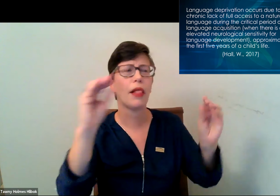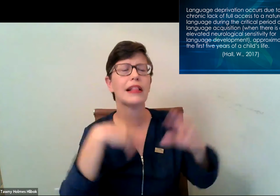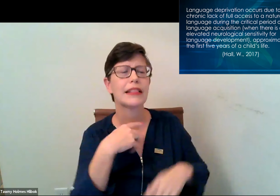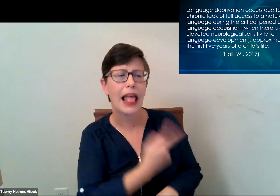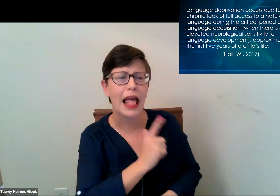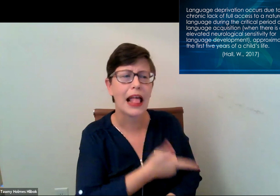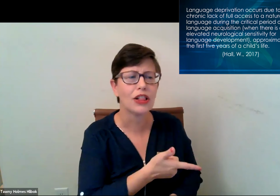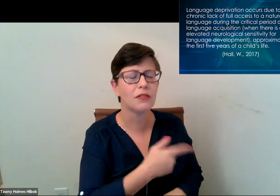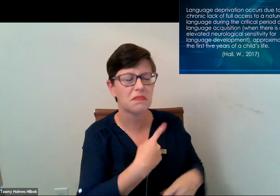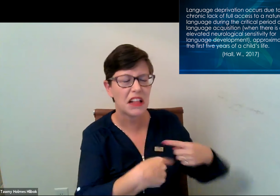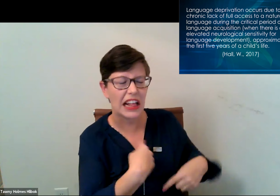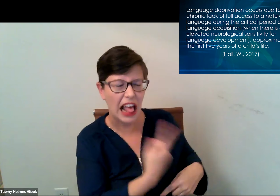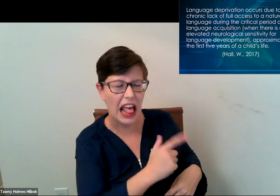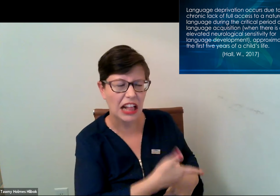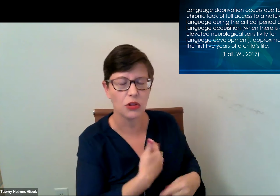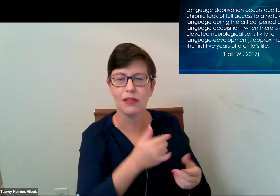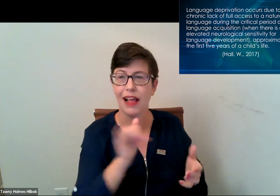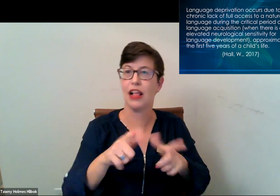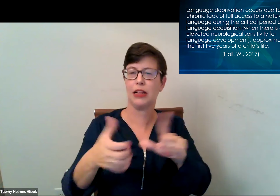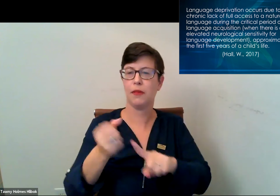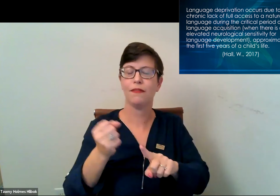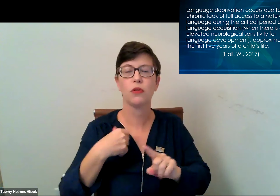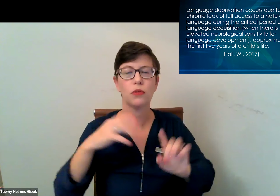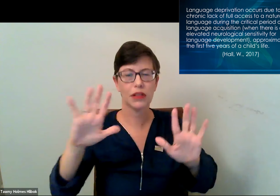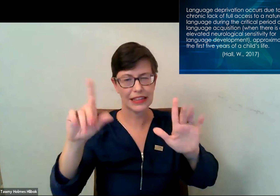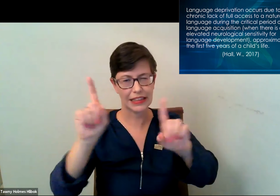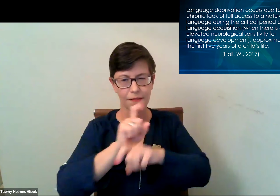trying to communicate with me and they will often say well tell her this and tell her that.